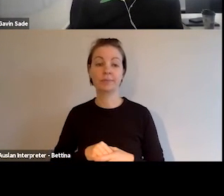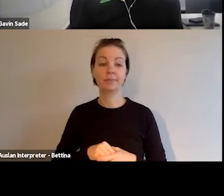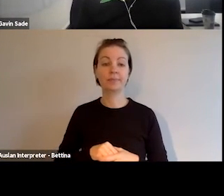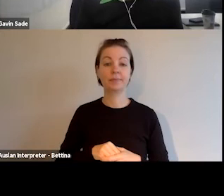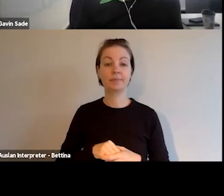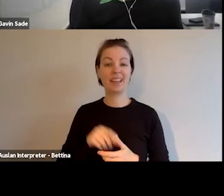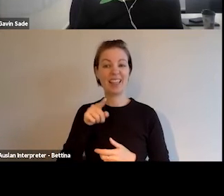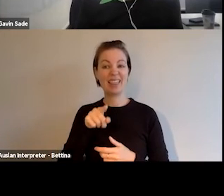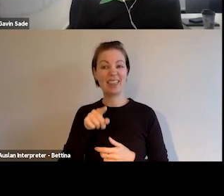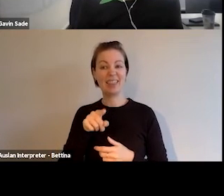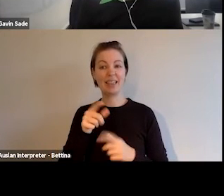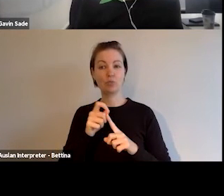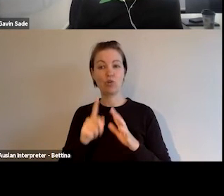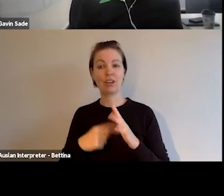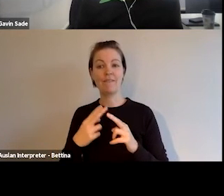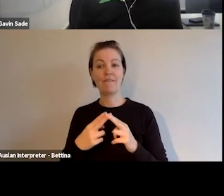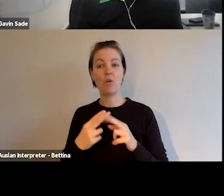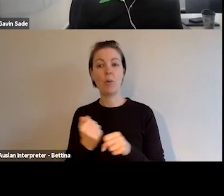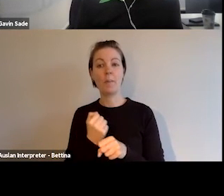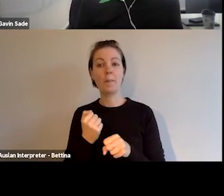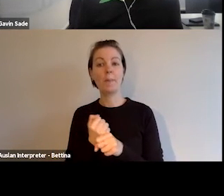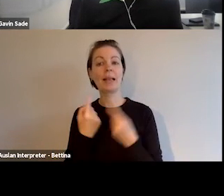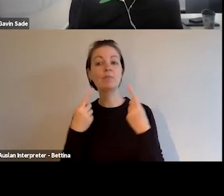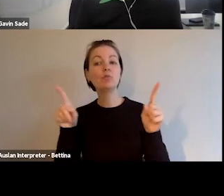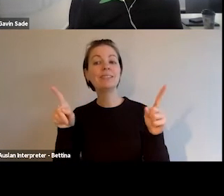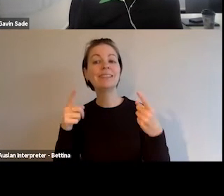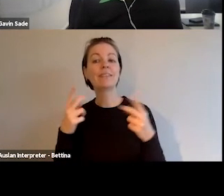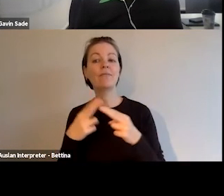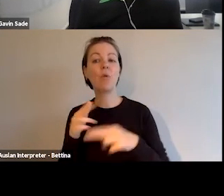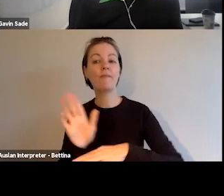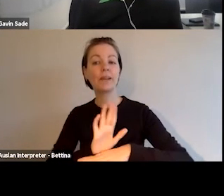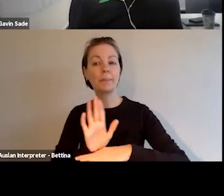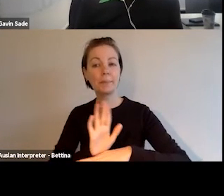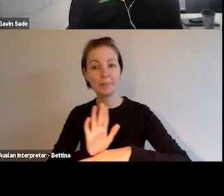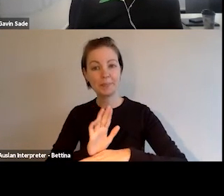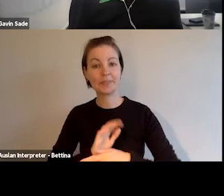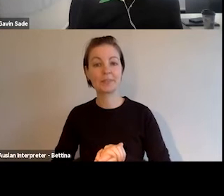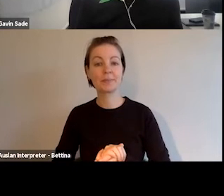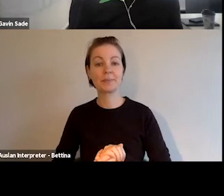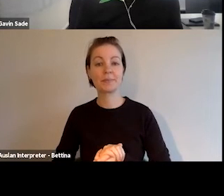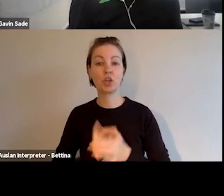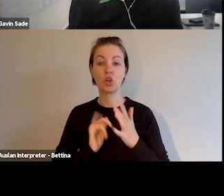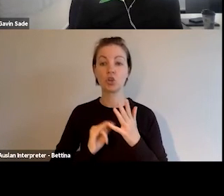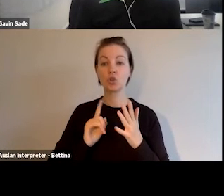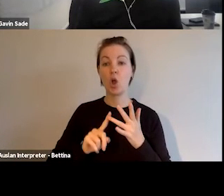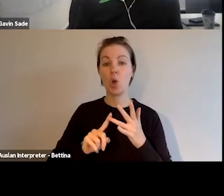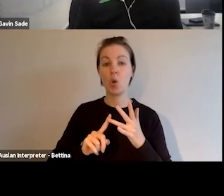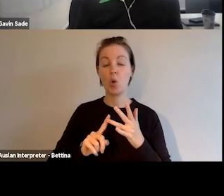They produce soundtracks for the films being made in film studio. Likewise, the actors from performance studios